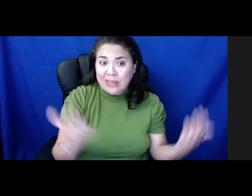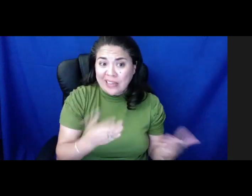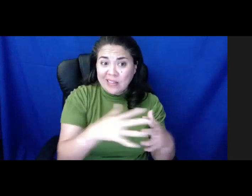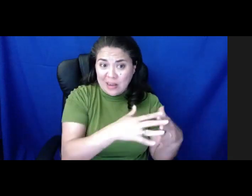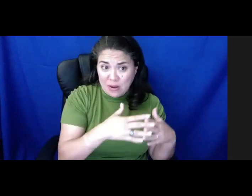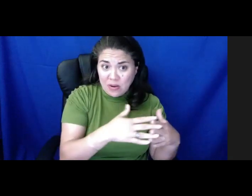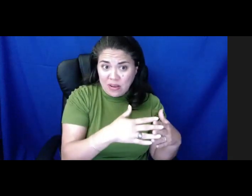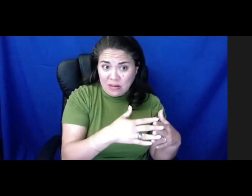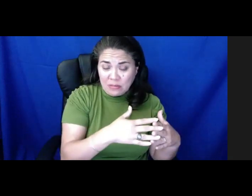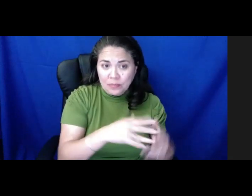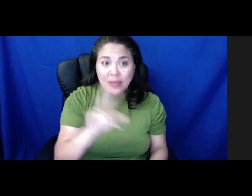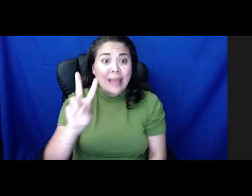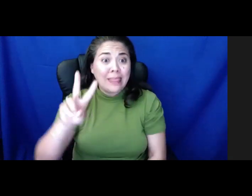Leslie McIntosh: The second paragraph reads.